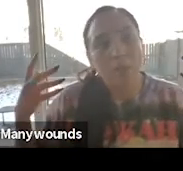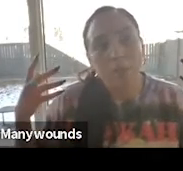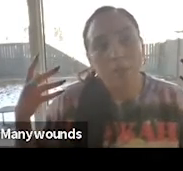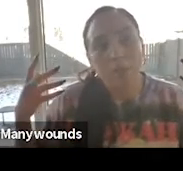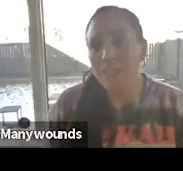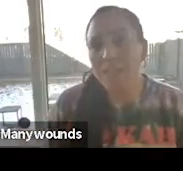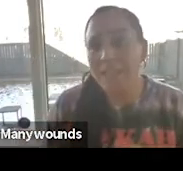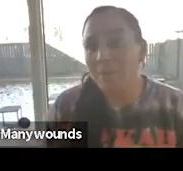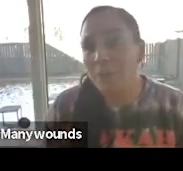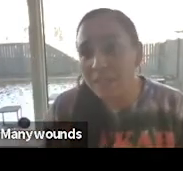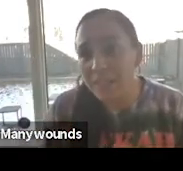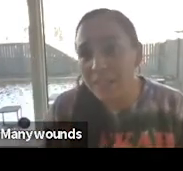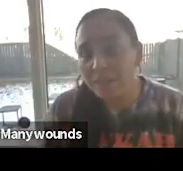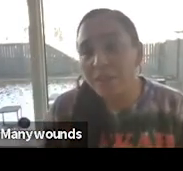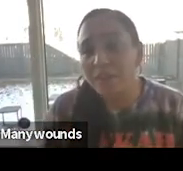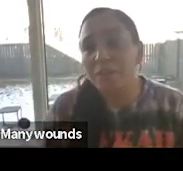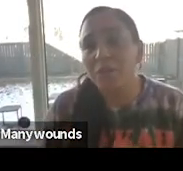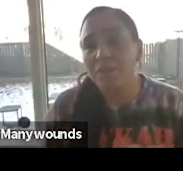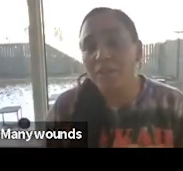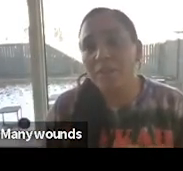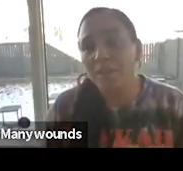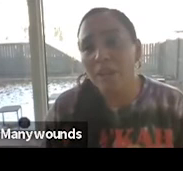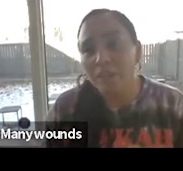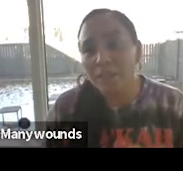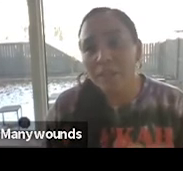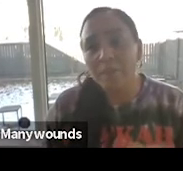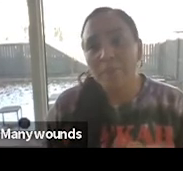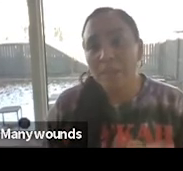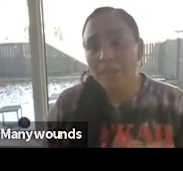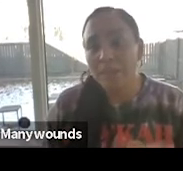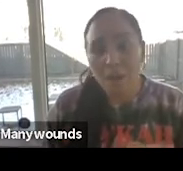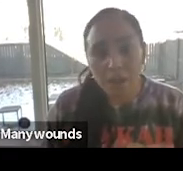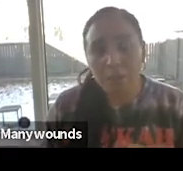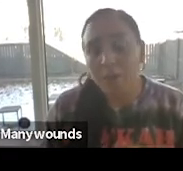sort of community sustainability for our future and for survival. That is constantly